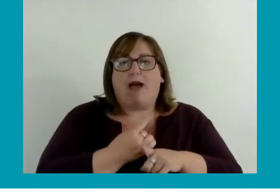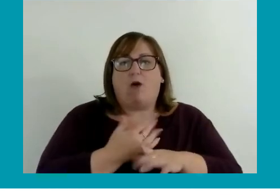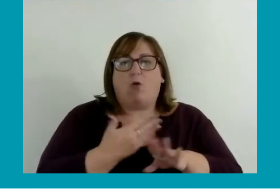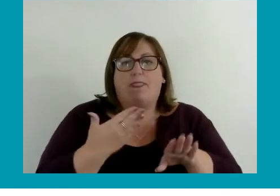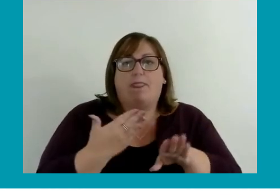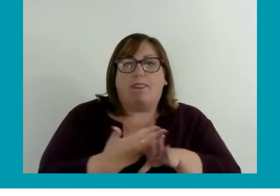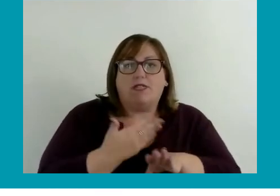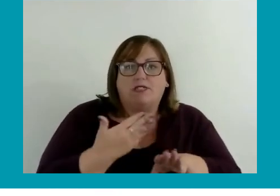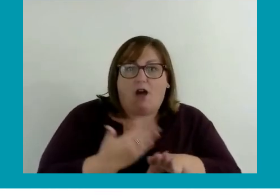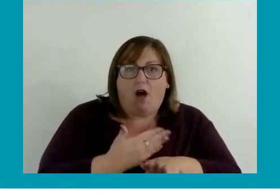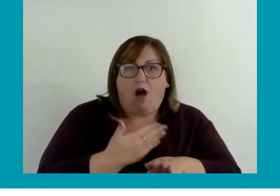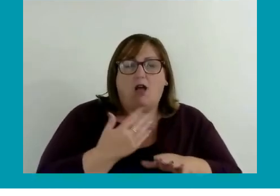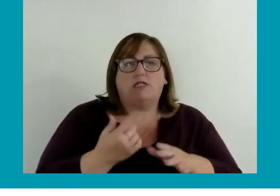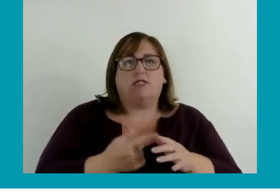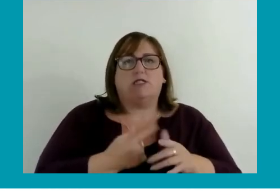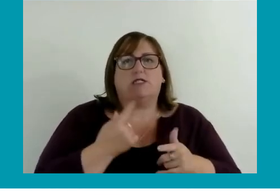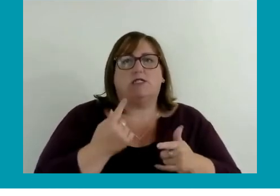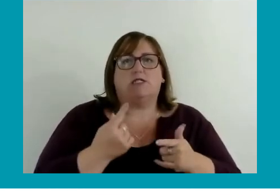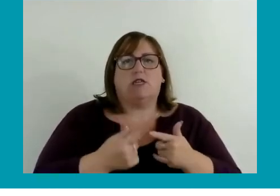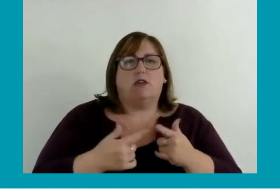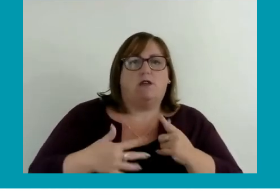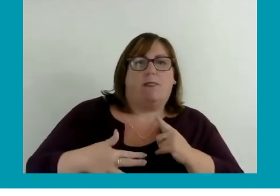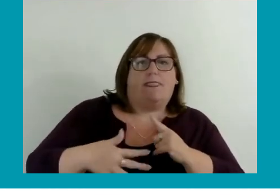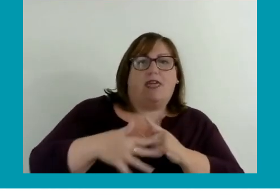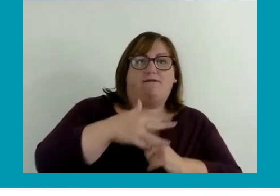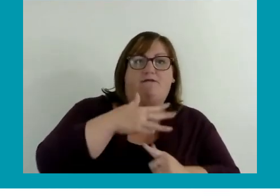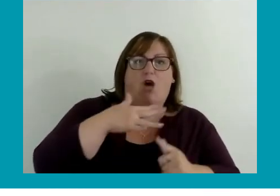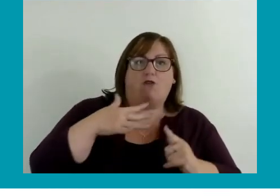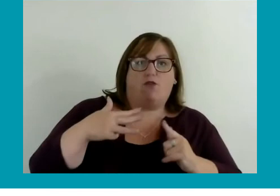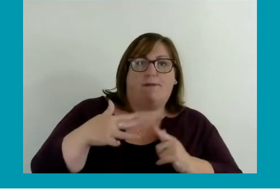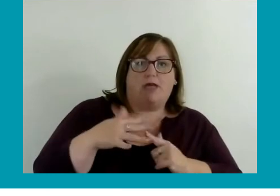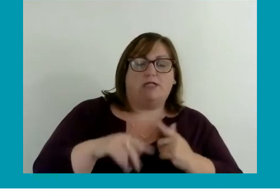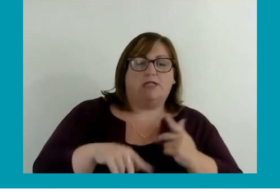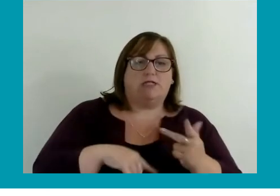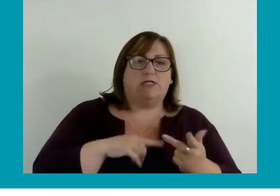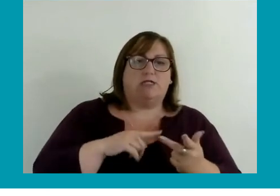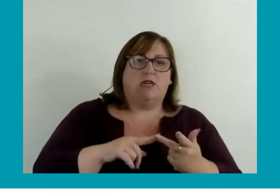the actual environment do you need to go upstairs is there a lift